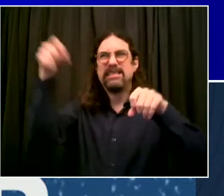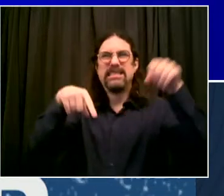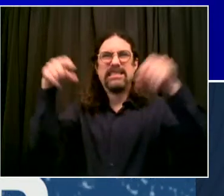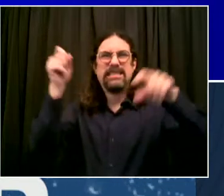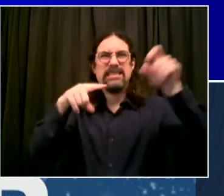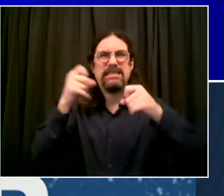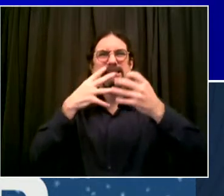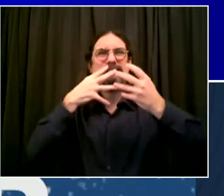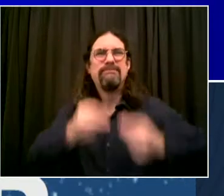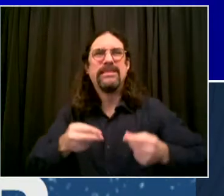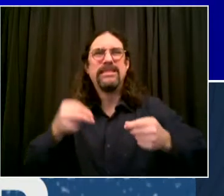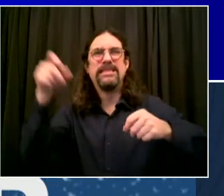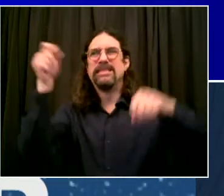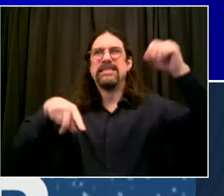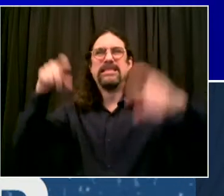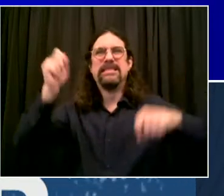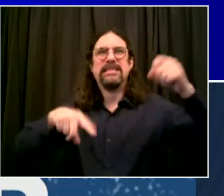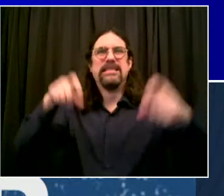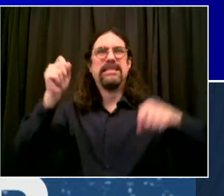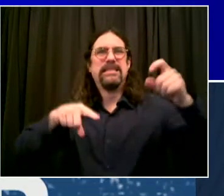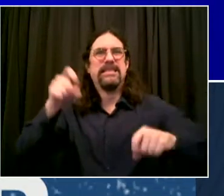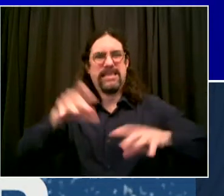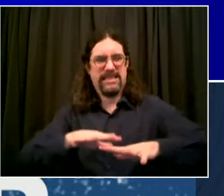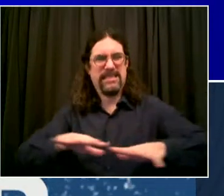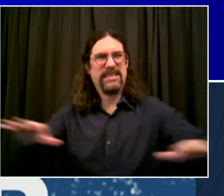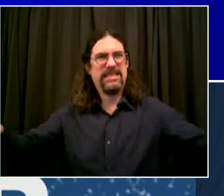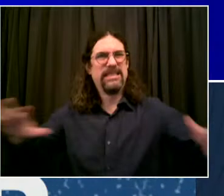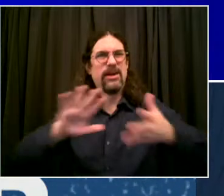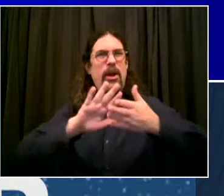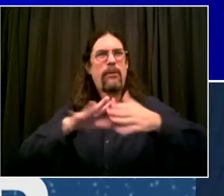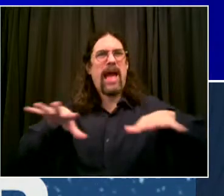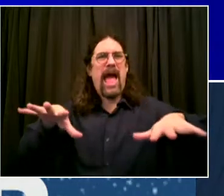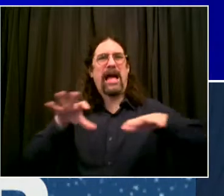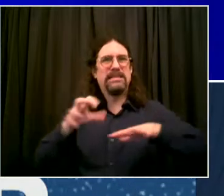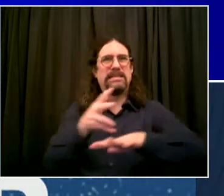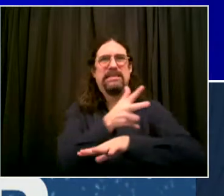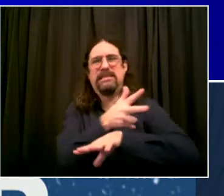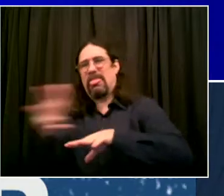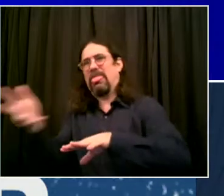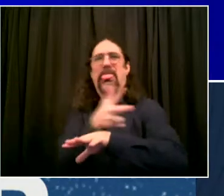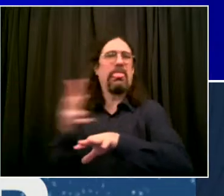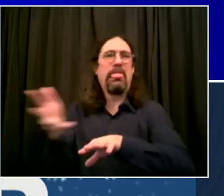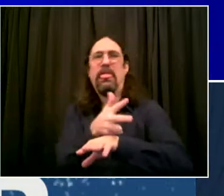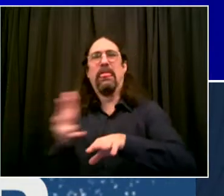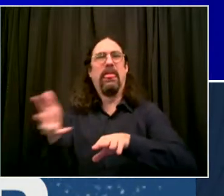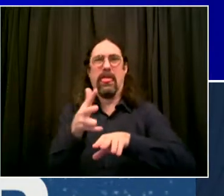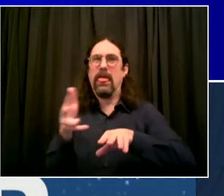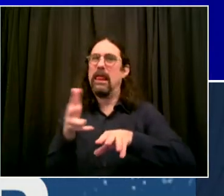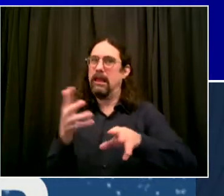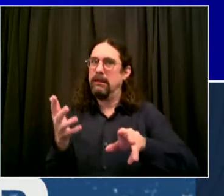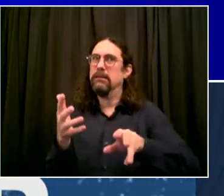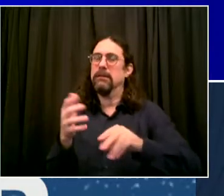. WE DO EXPECT SELECTED, ICY CONDITIONS LATER ON IN THE DAY. I I ARELLY WANT T T URGE PEOPLE, IF YOU DON'T NEED TO DRIVE TODAY, THE EVENING RUSH